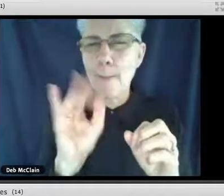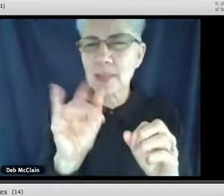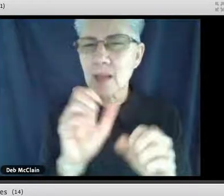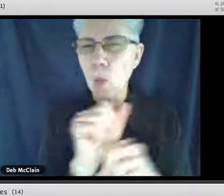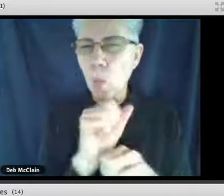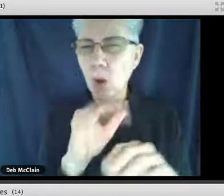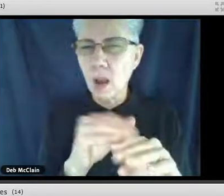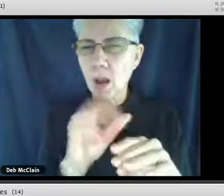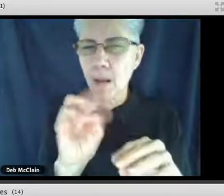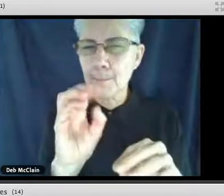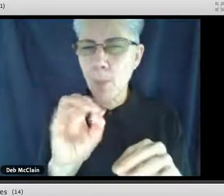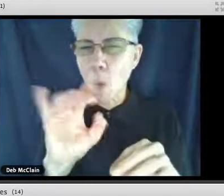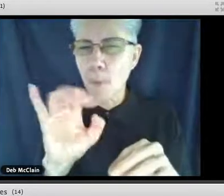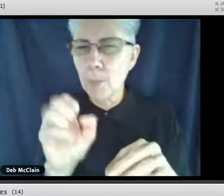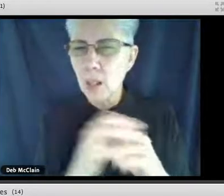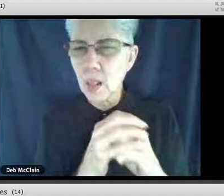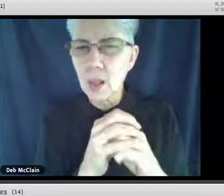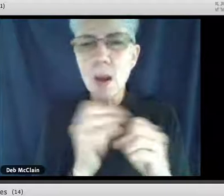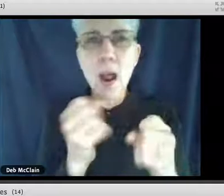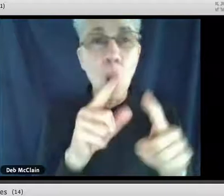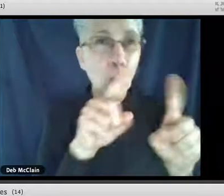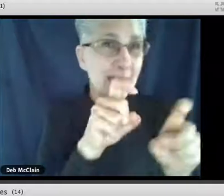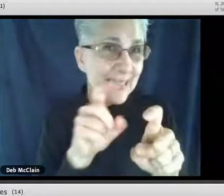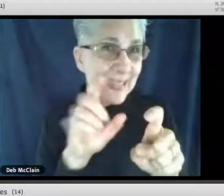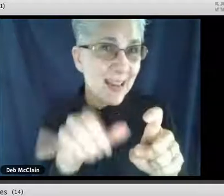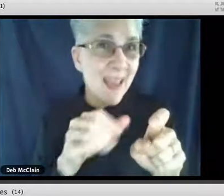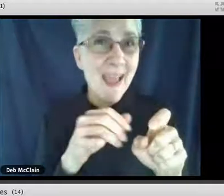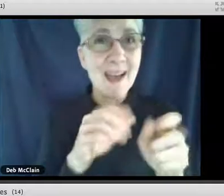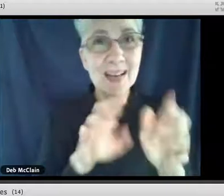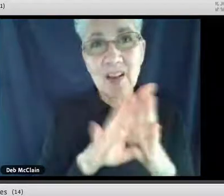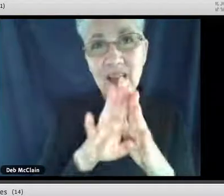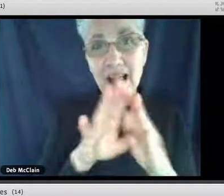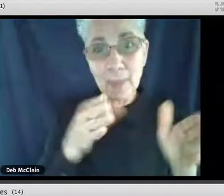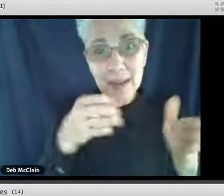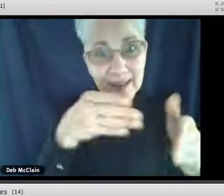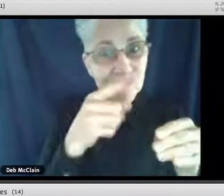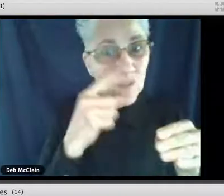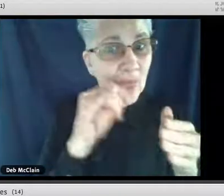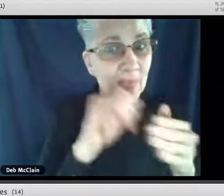How many...You know, are we testing on that? Are we developing for that and then developing for desktop?